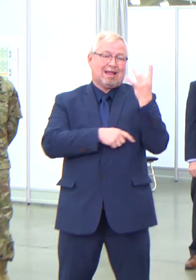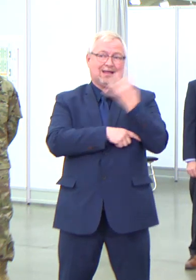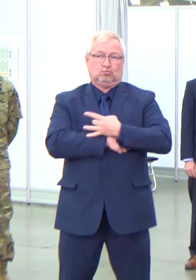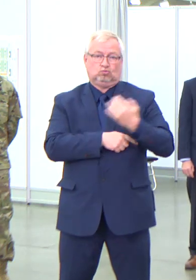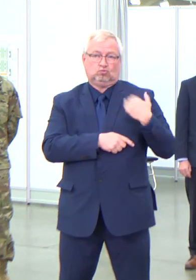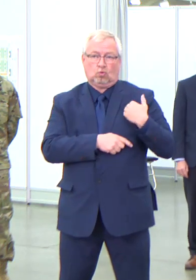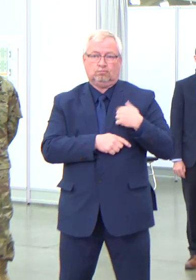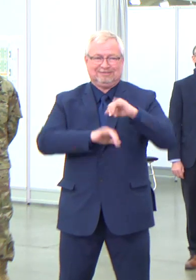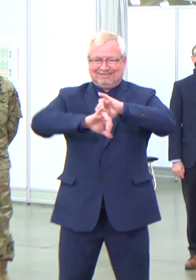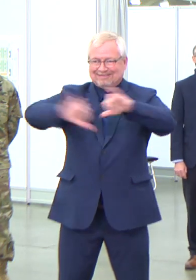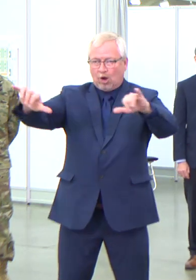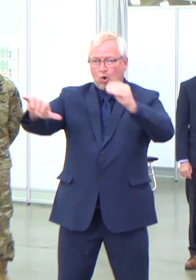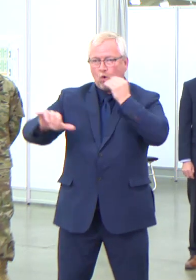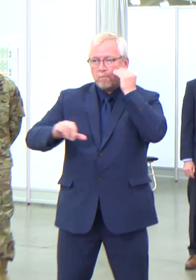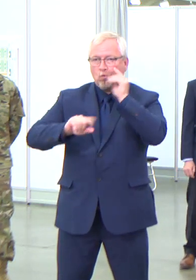ago I issued a stay at home directive